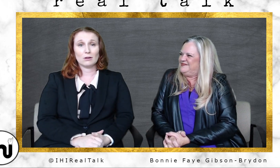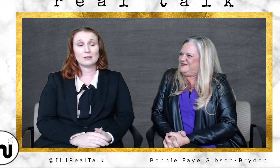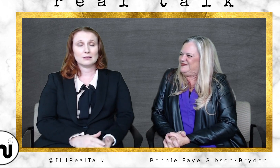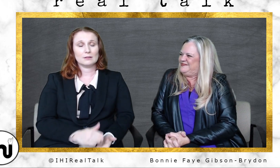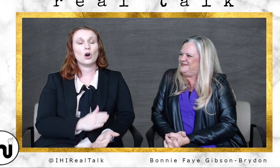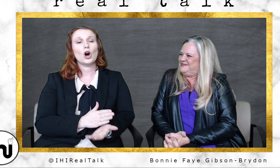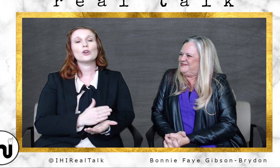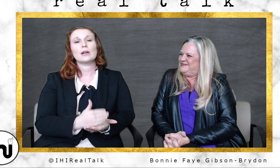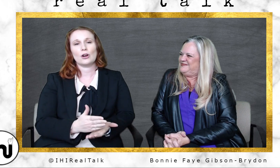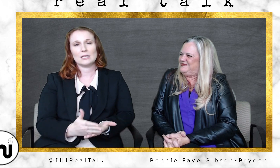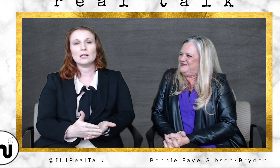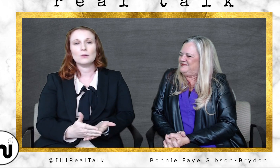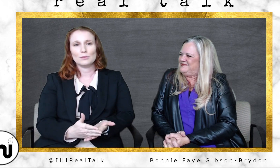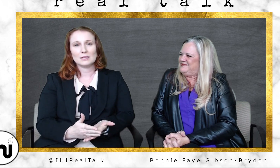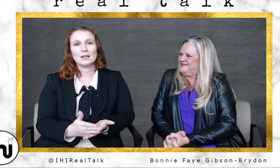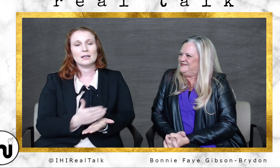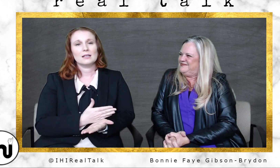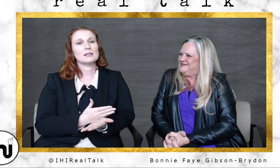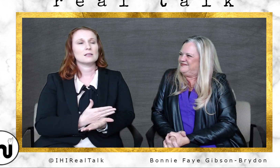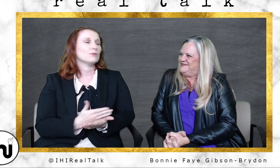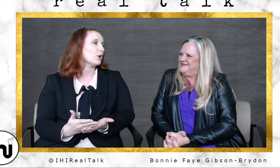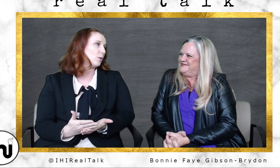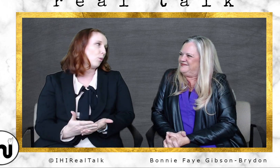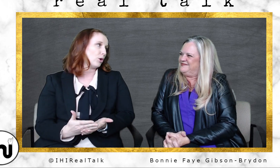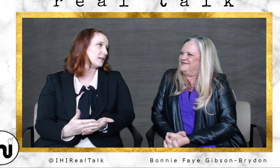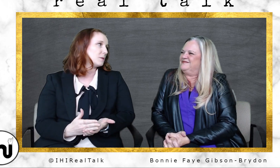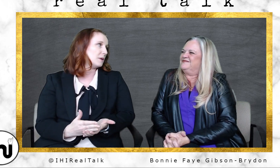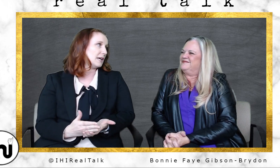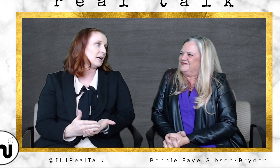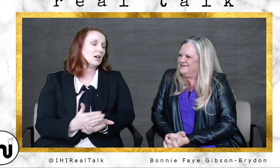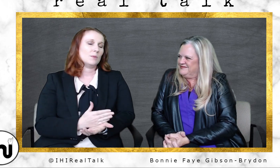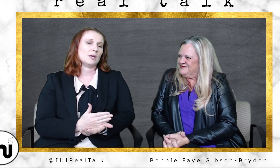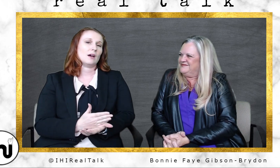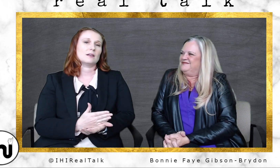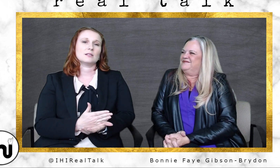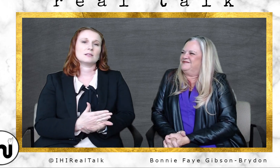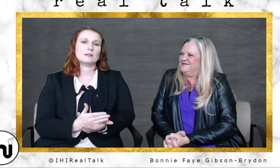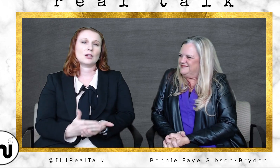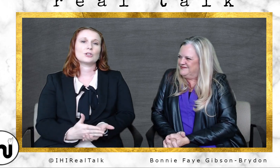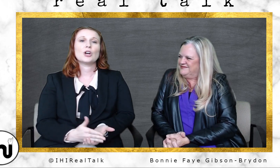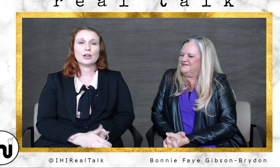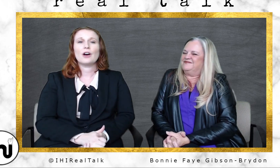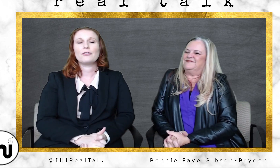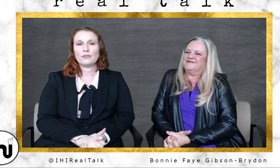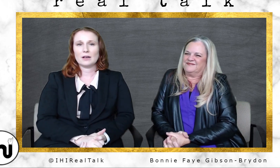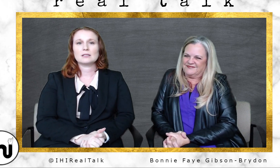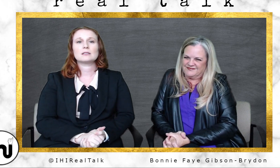honoring our teams is very important to me because there's not enough of us.